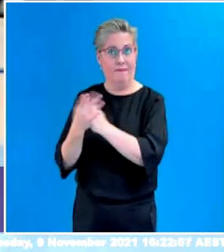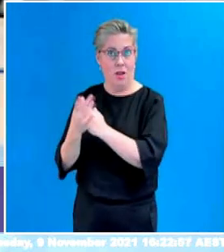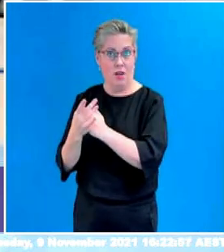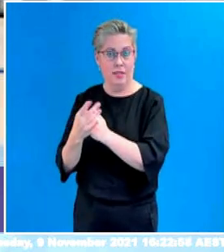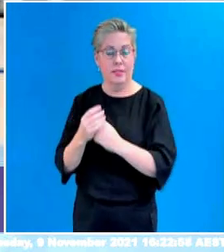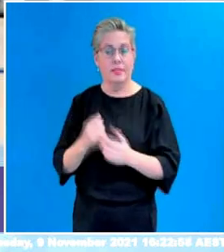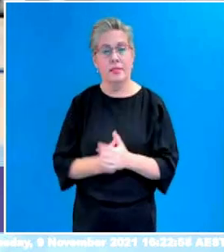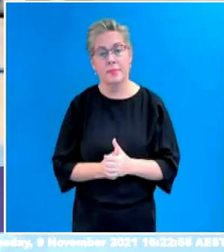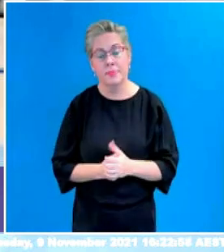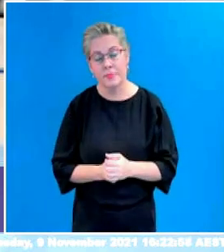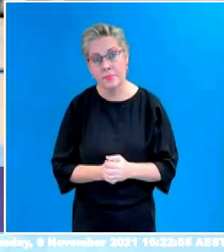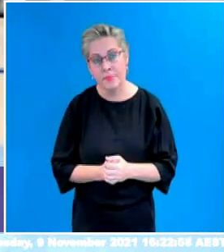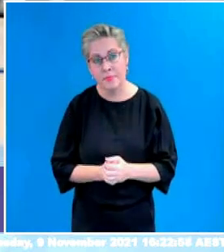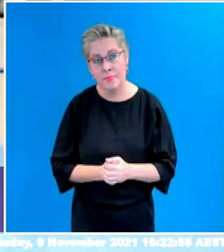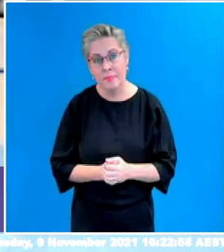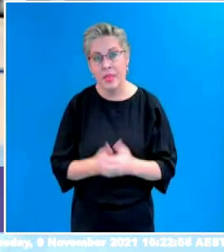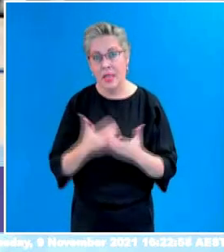accords with our views.